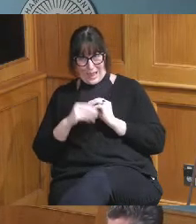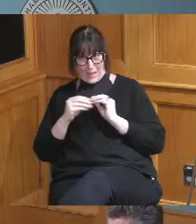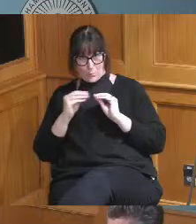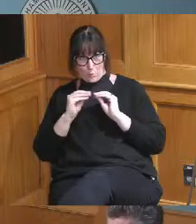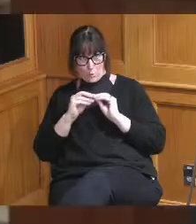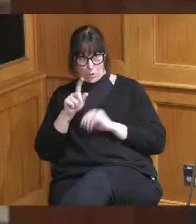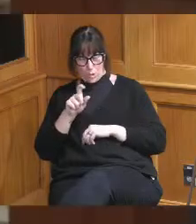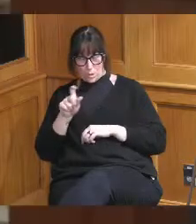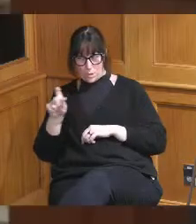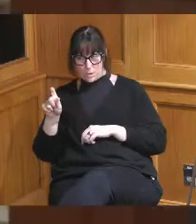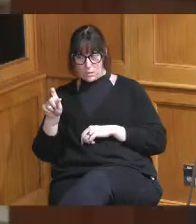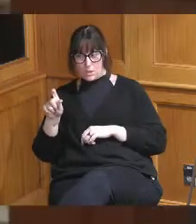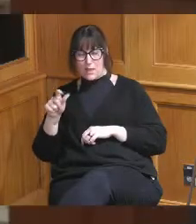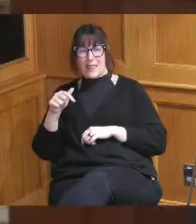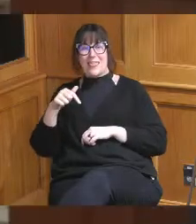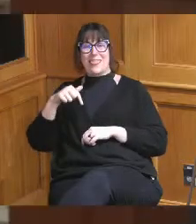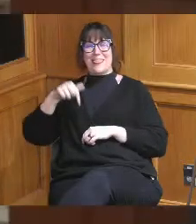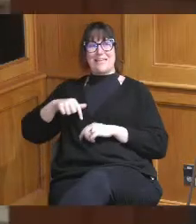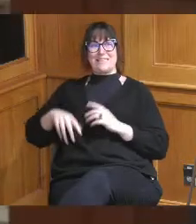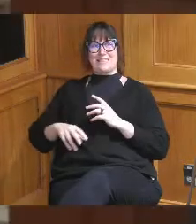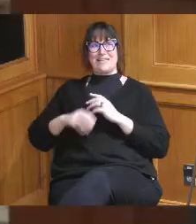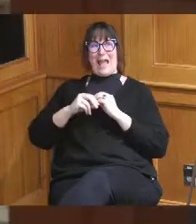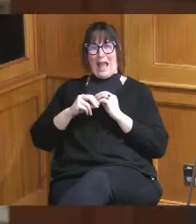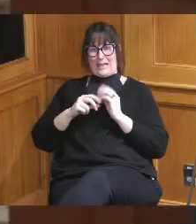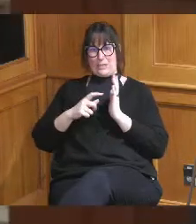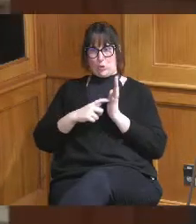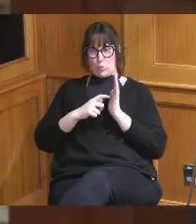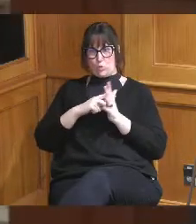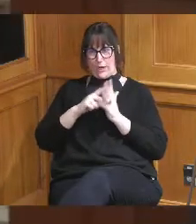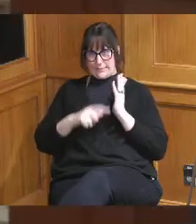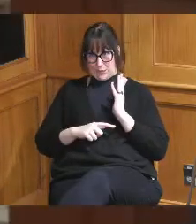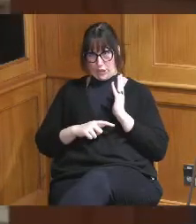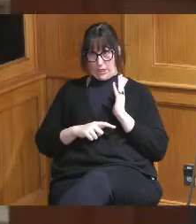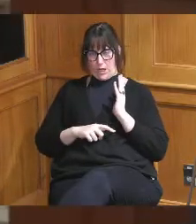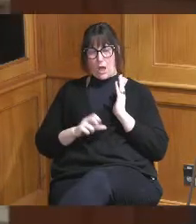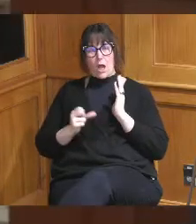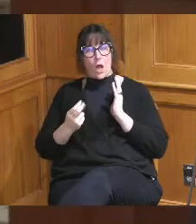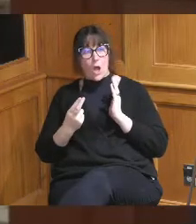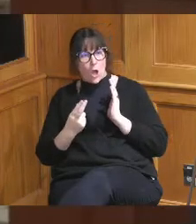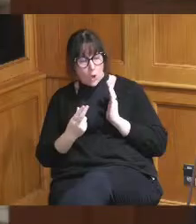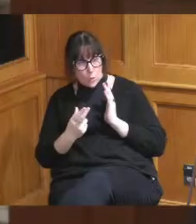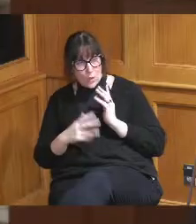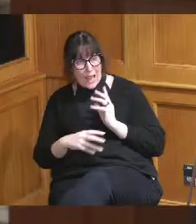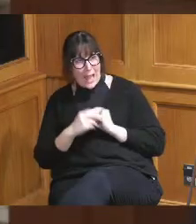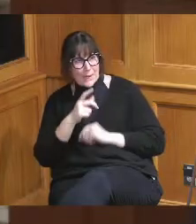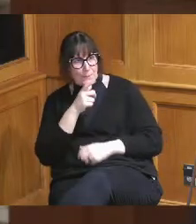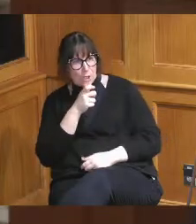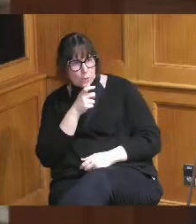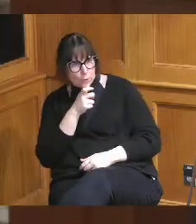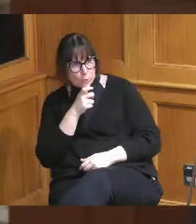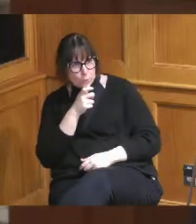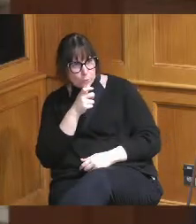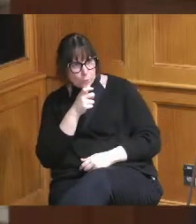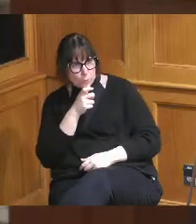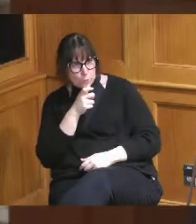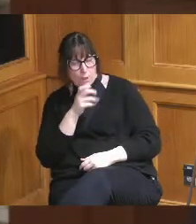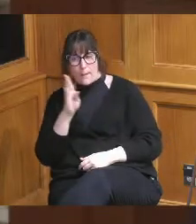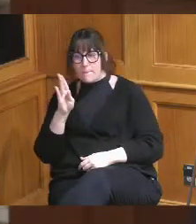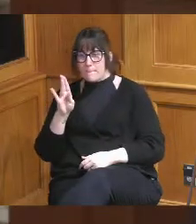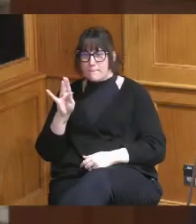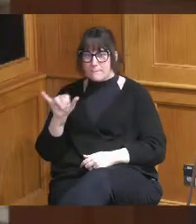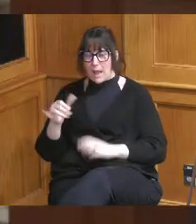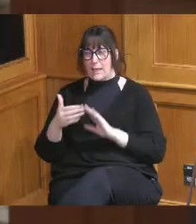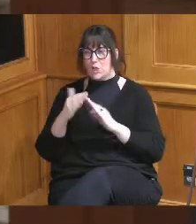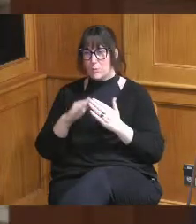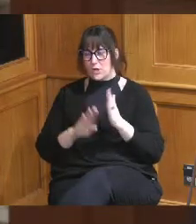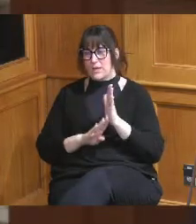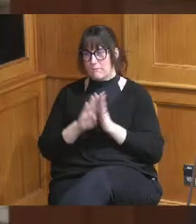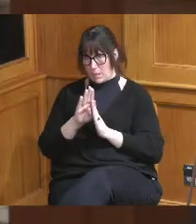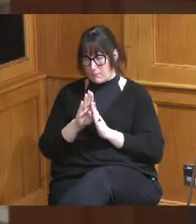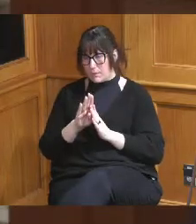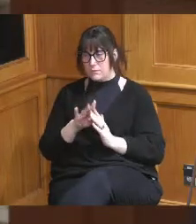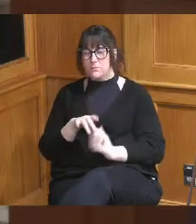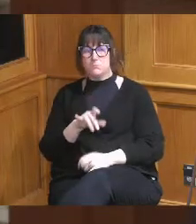are added criteria okay oh they are added by home by Planning by Community Development okay why